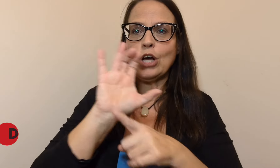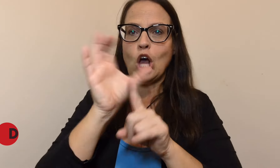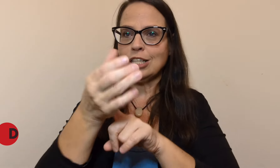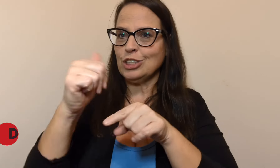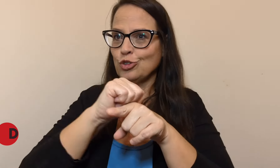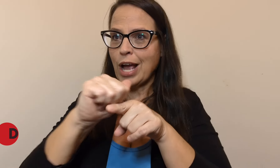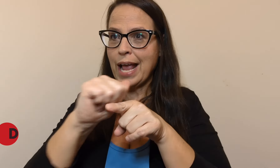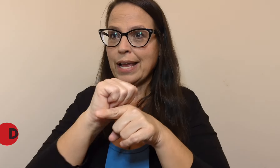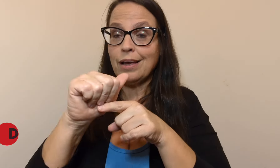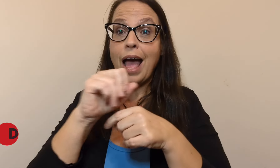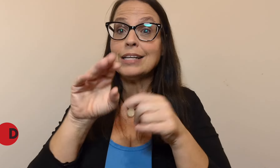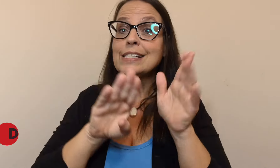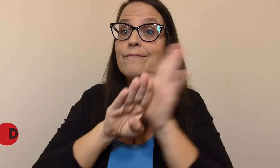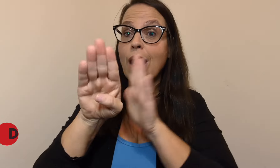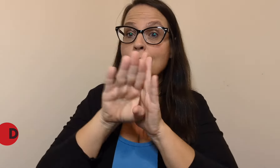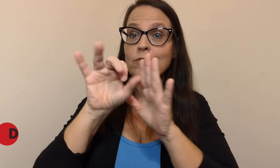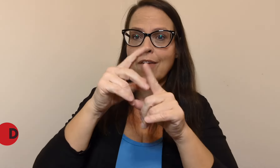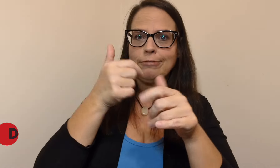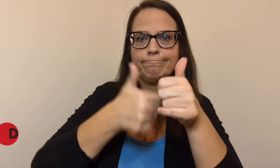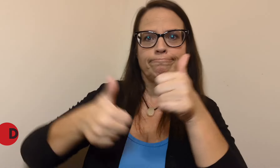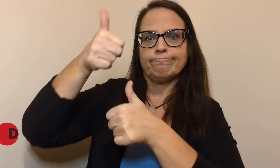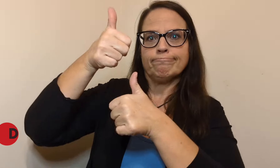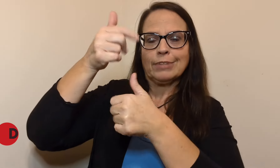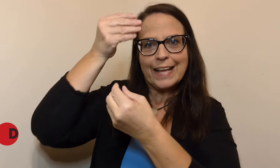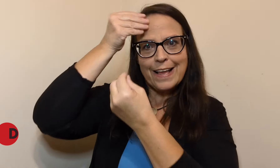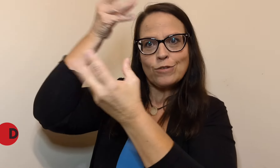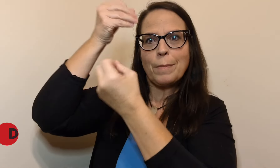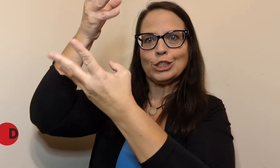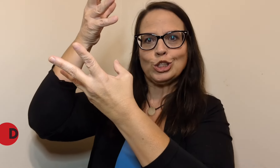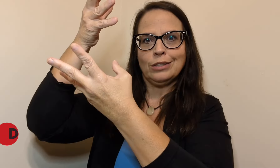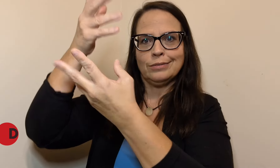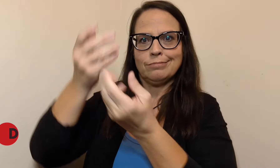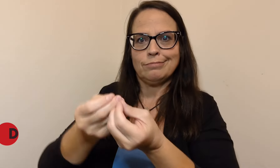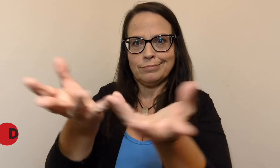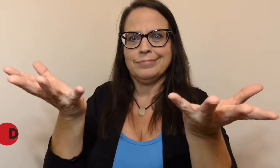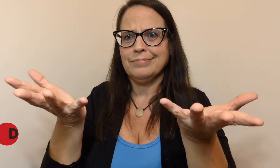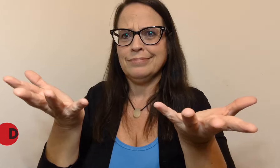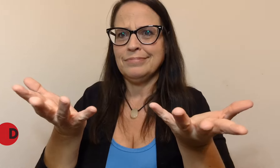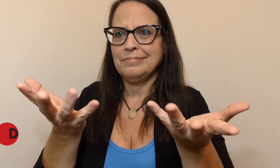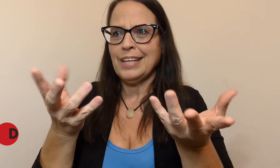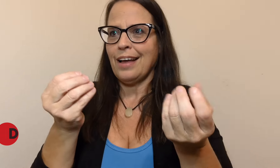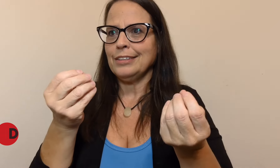and cultural training and development of authoritative guidance materials,